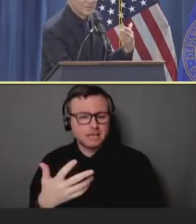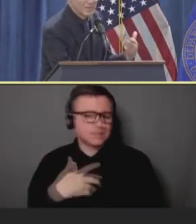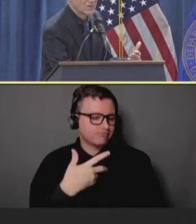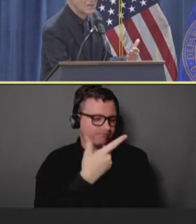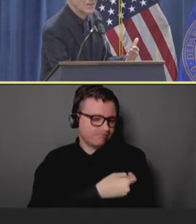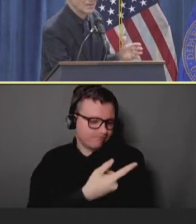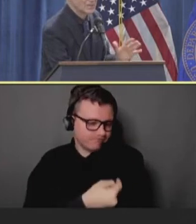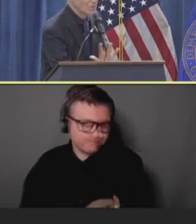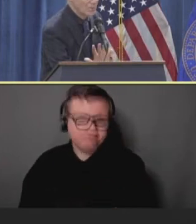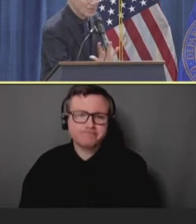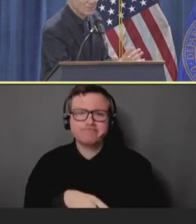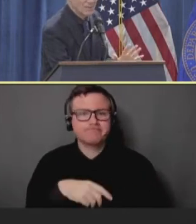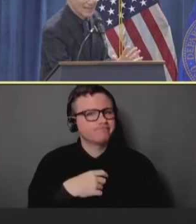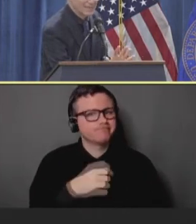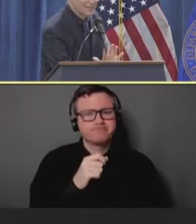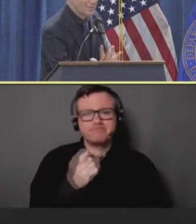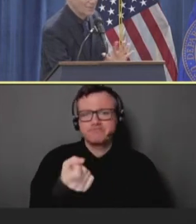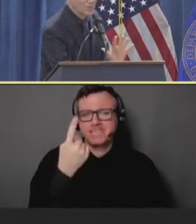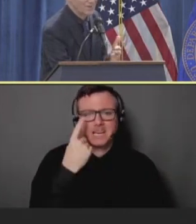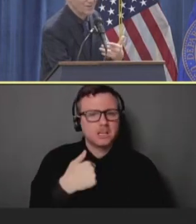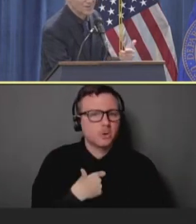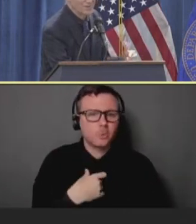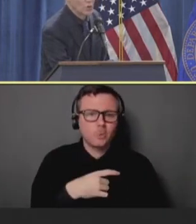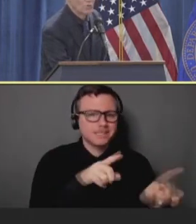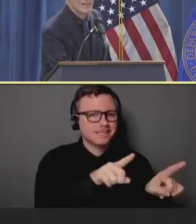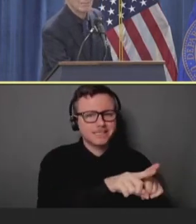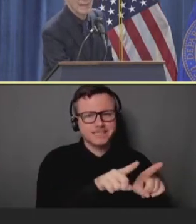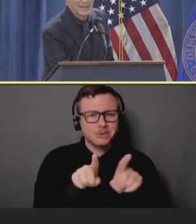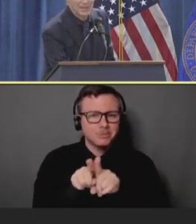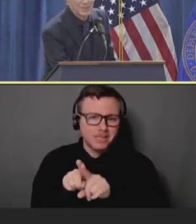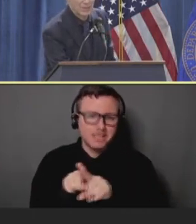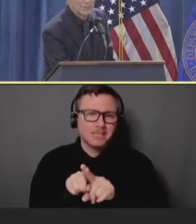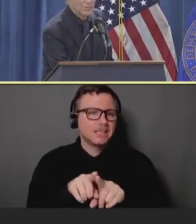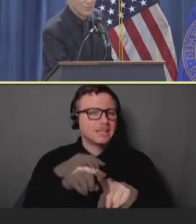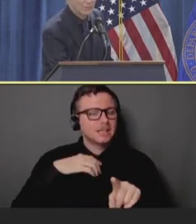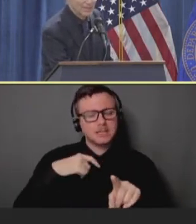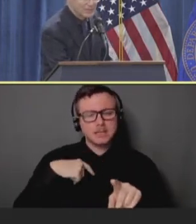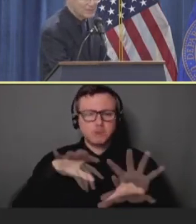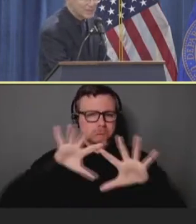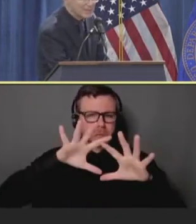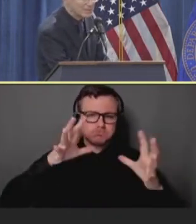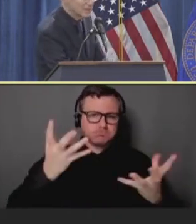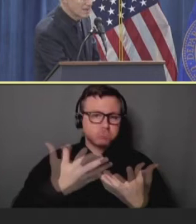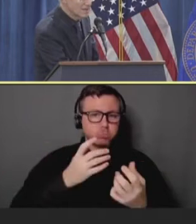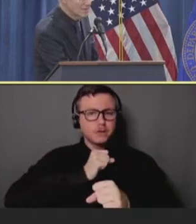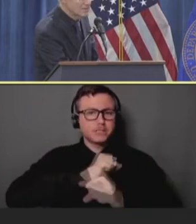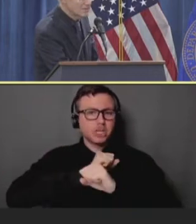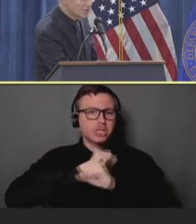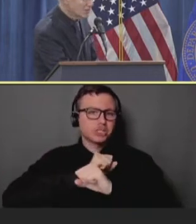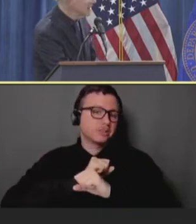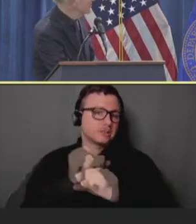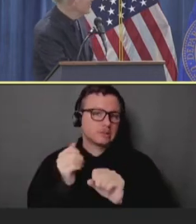So, it wasn't blank, the globe was not blanketed with protection against these circulating